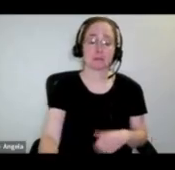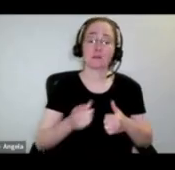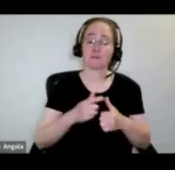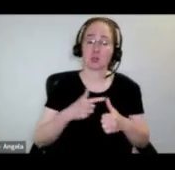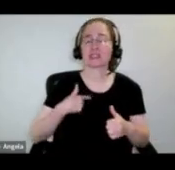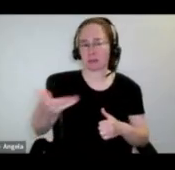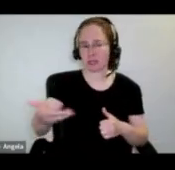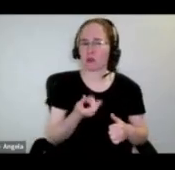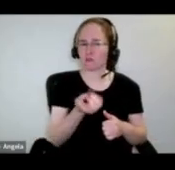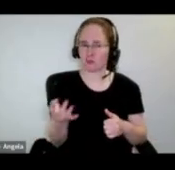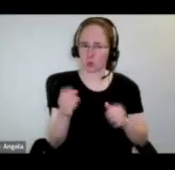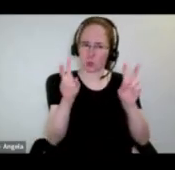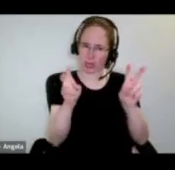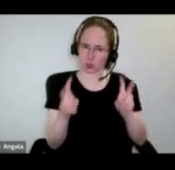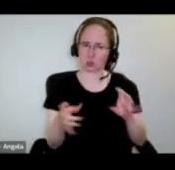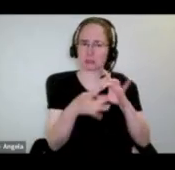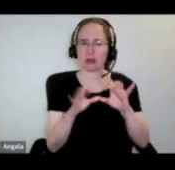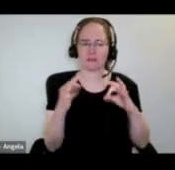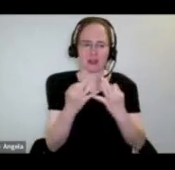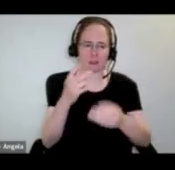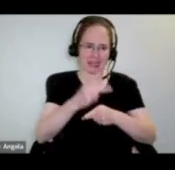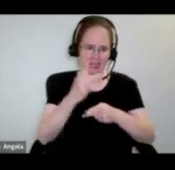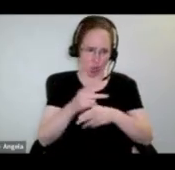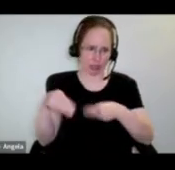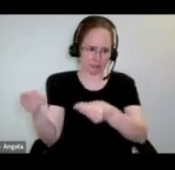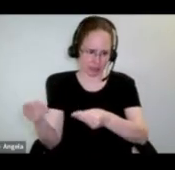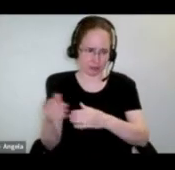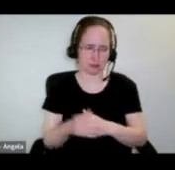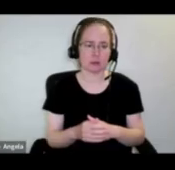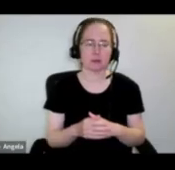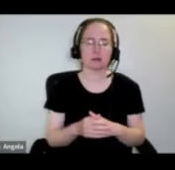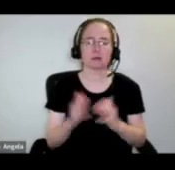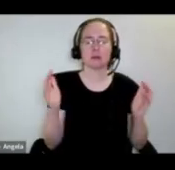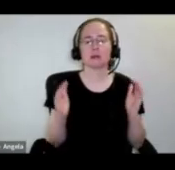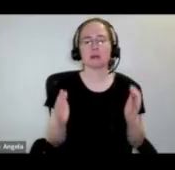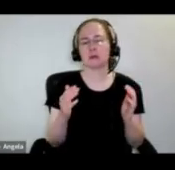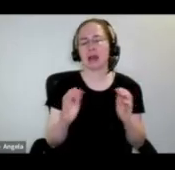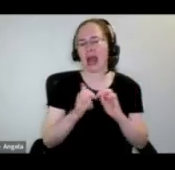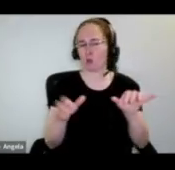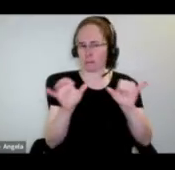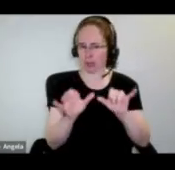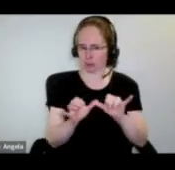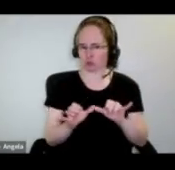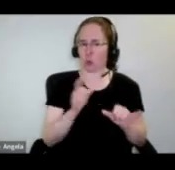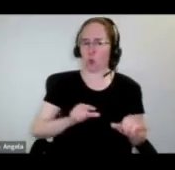Valerie Bradley: So, what are we going to talk about today? First, I'm going to introduce a few issues related to family caregiving.